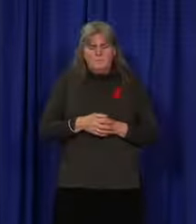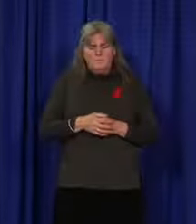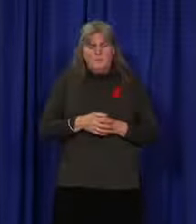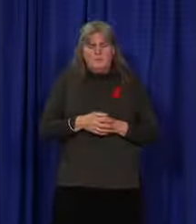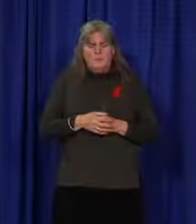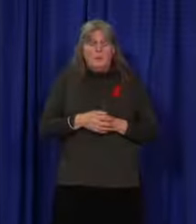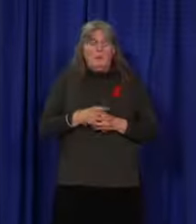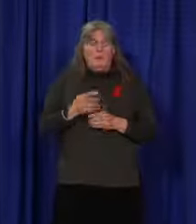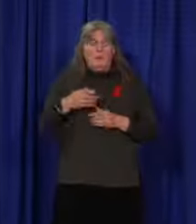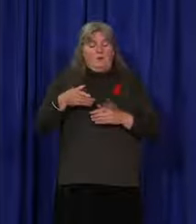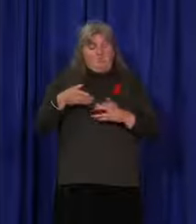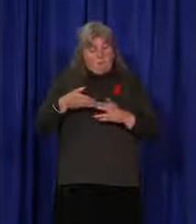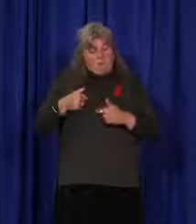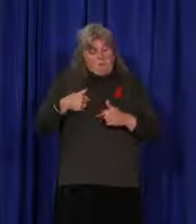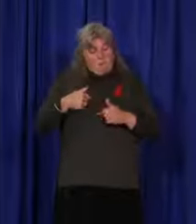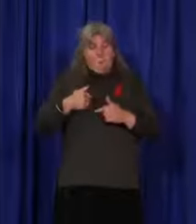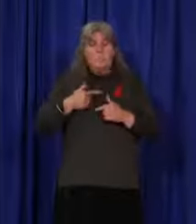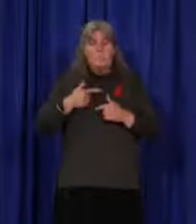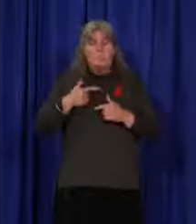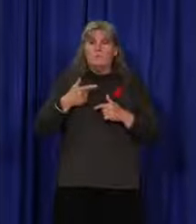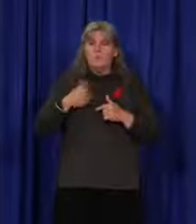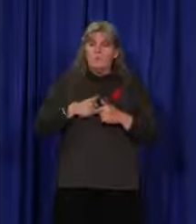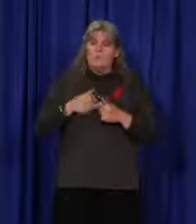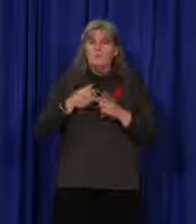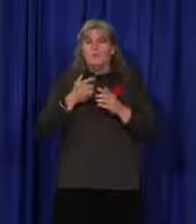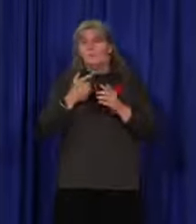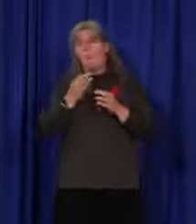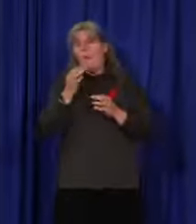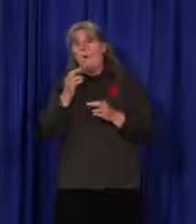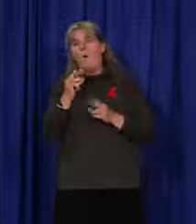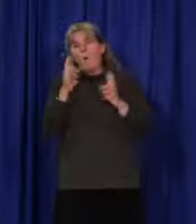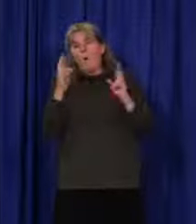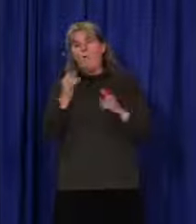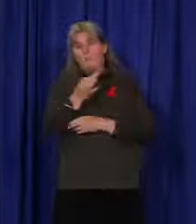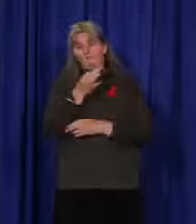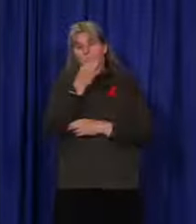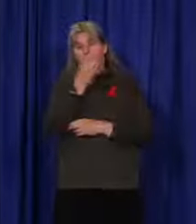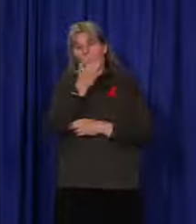facility, then you might submit a facility plan that we can then review.